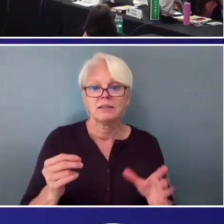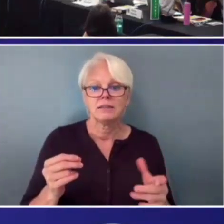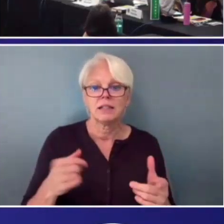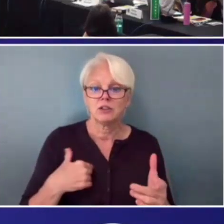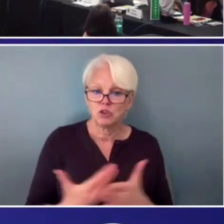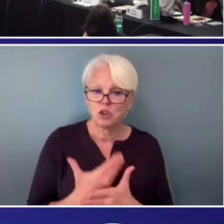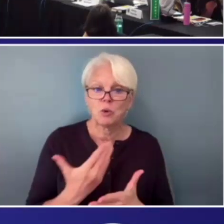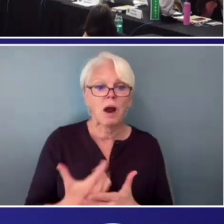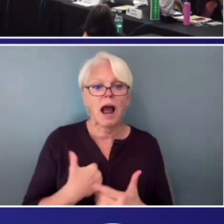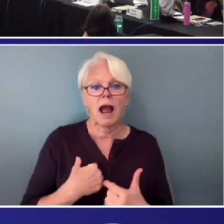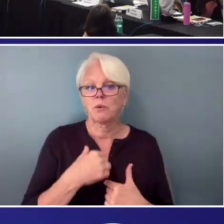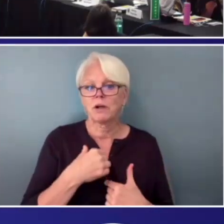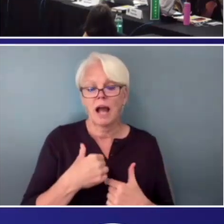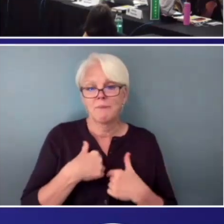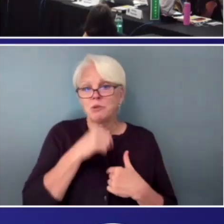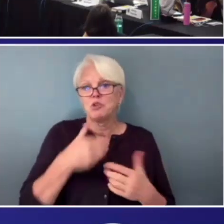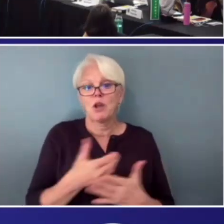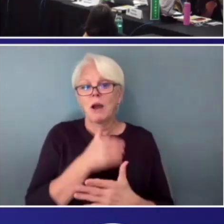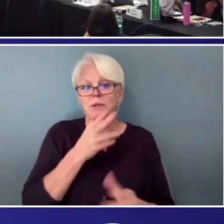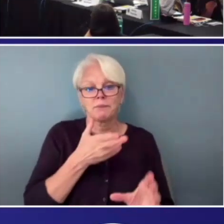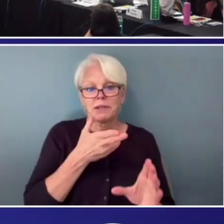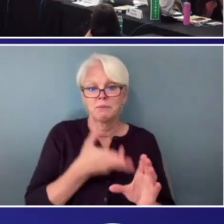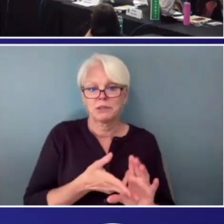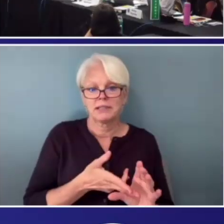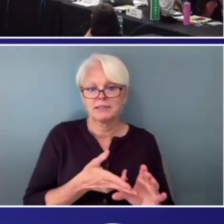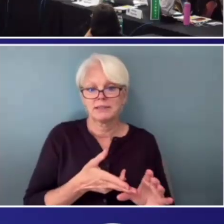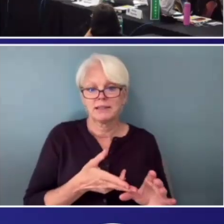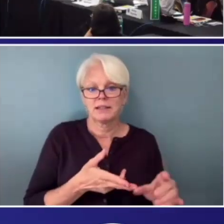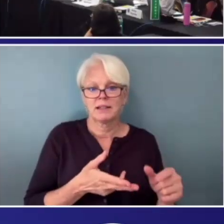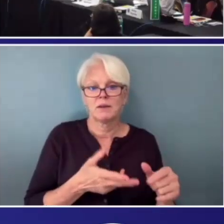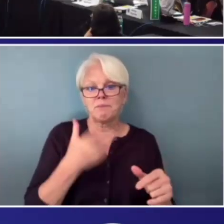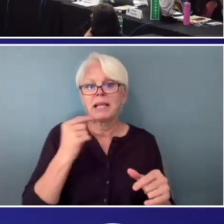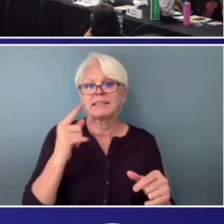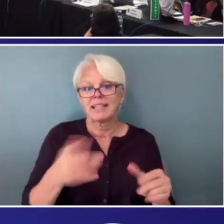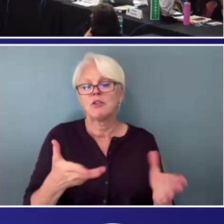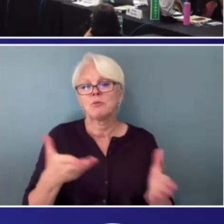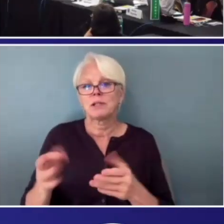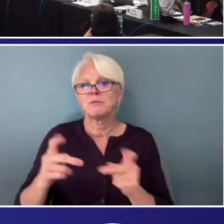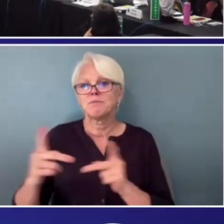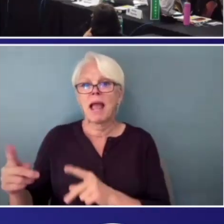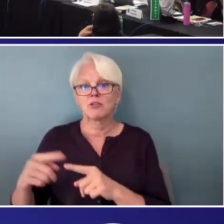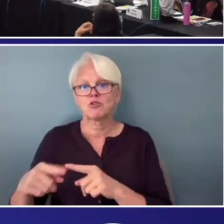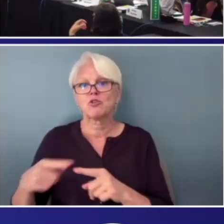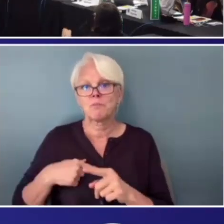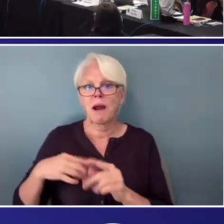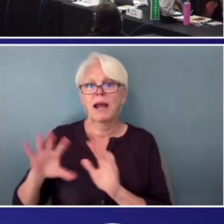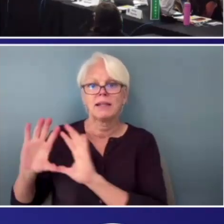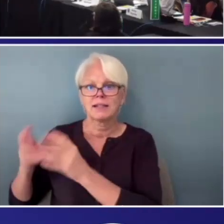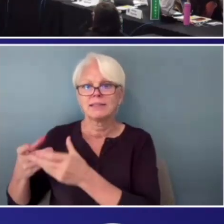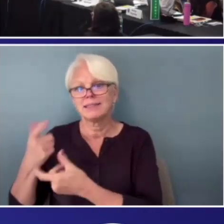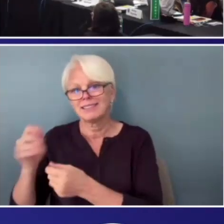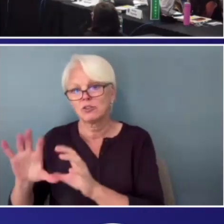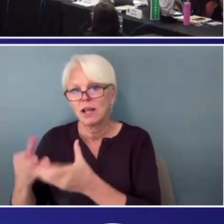participating in a pulse check because I need to take this back to my constituency and reflect and digest, and consult. So I just wanted to make that